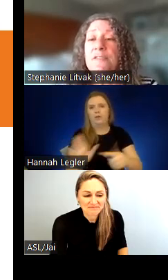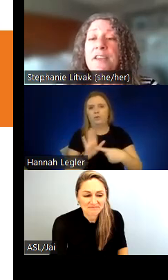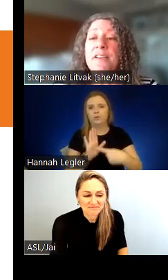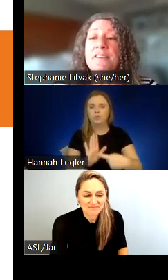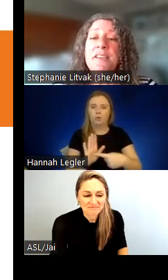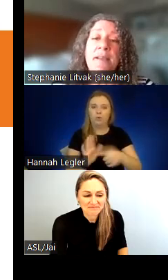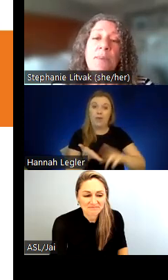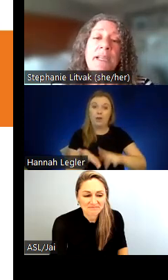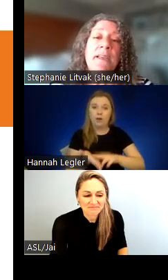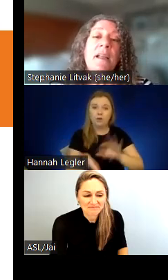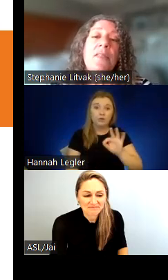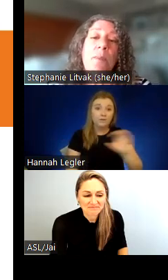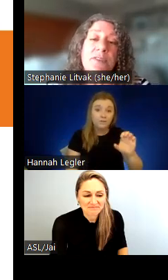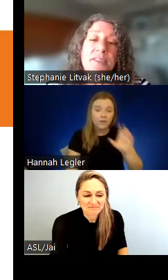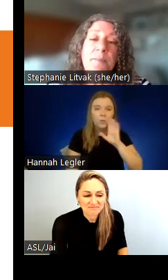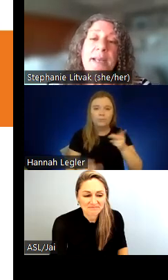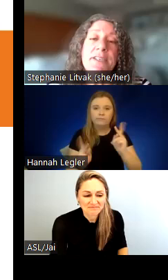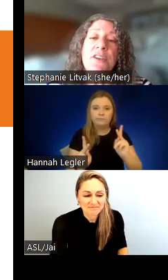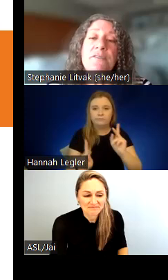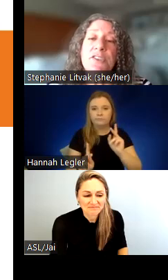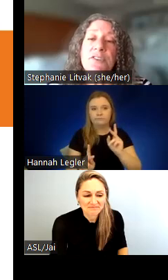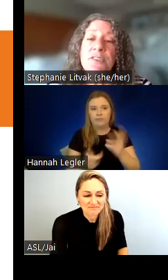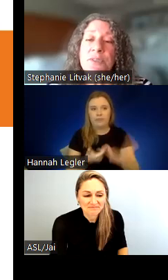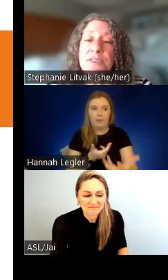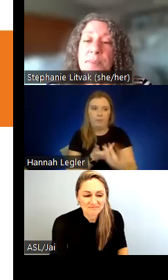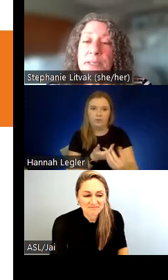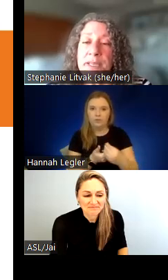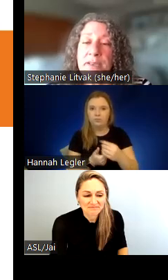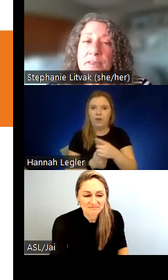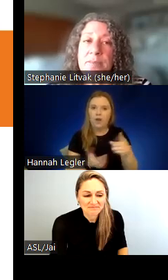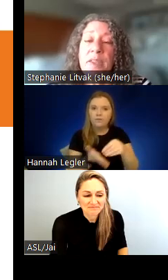fee is enabling the participation of students with disabilities.